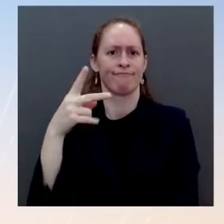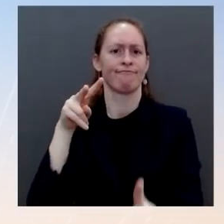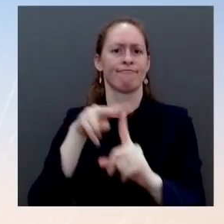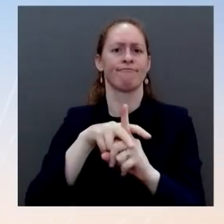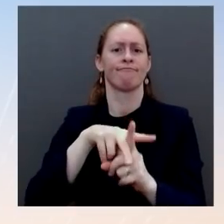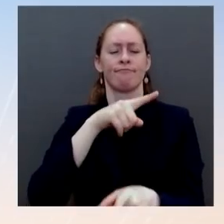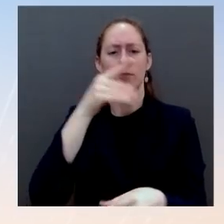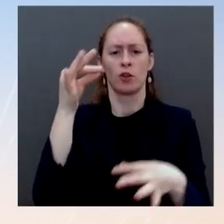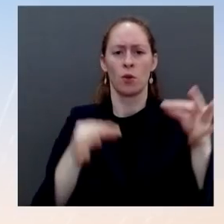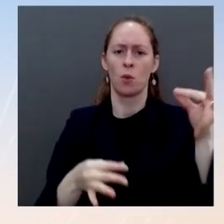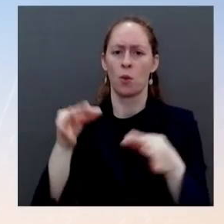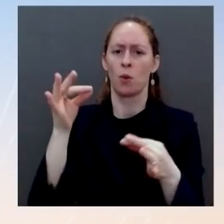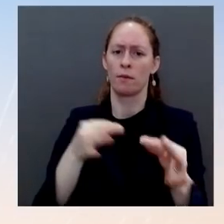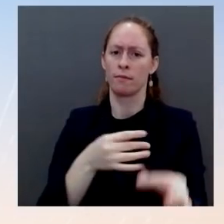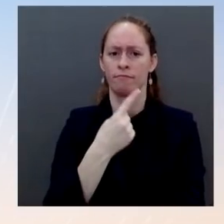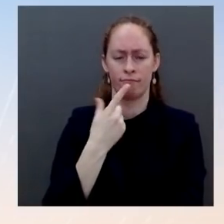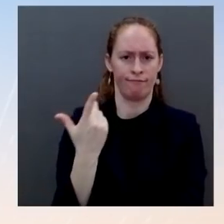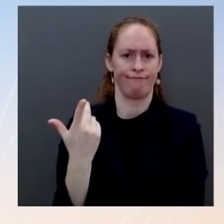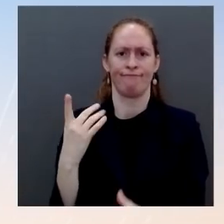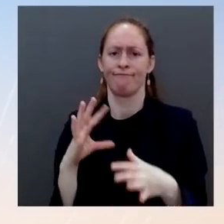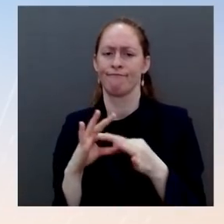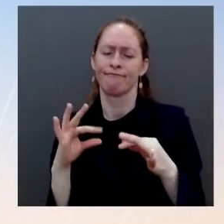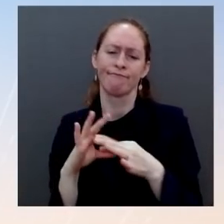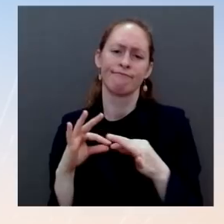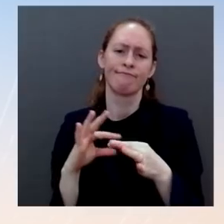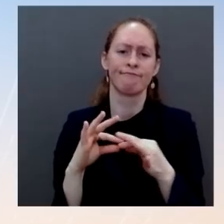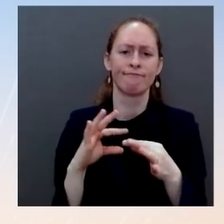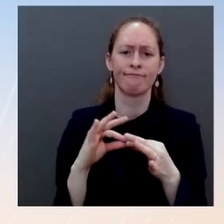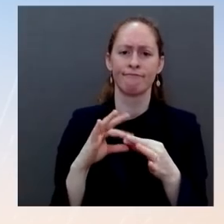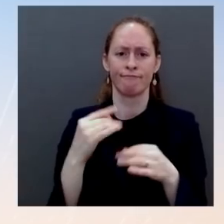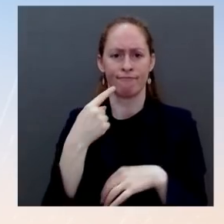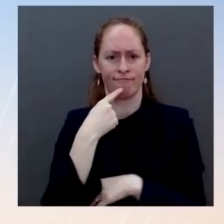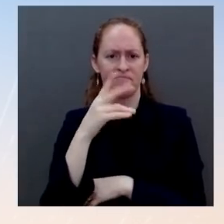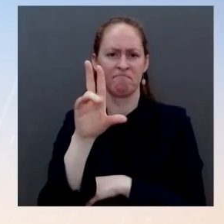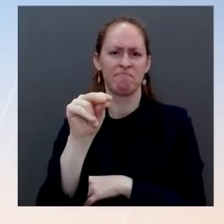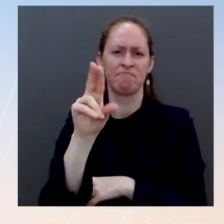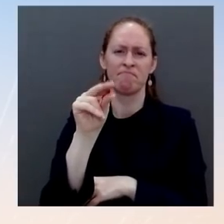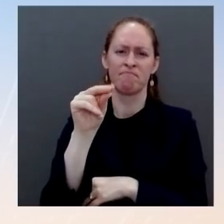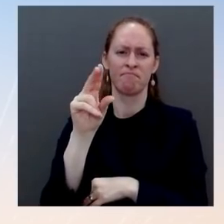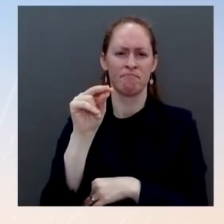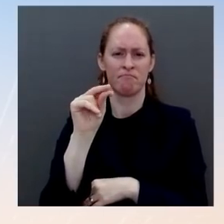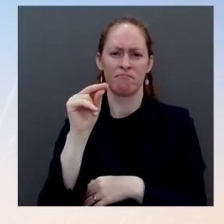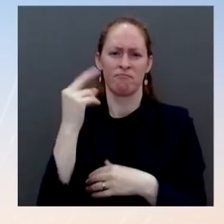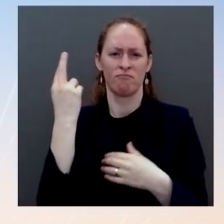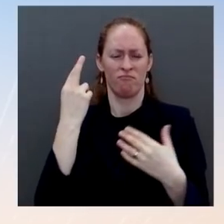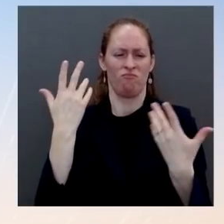here in D.C., the March for Life arrives. Thousands of people will be here supporting unborn children.